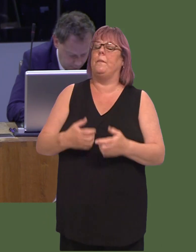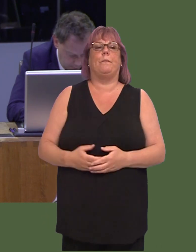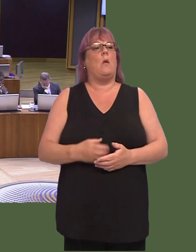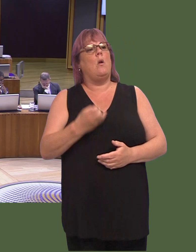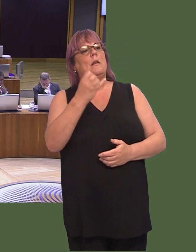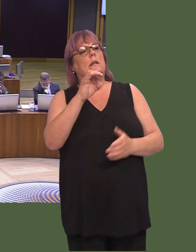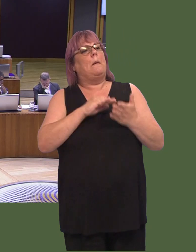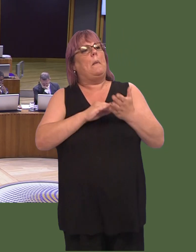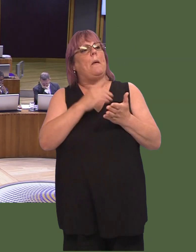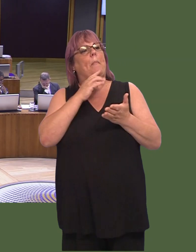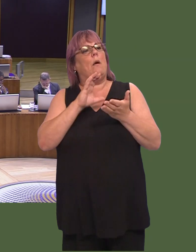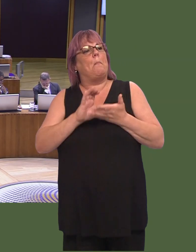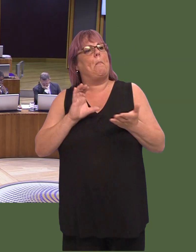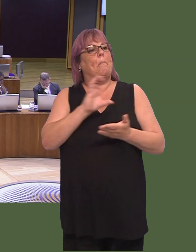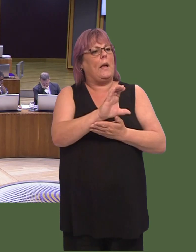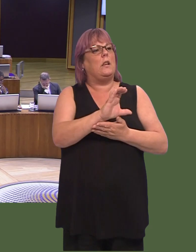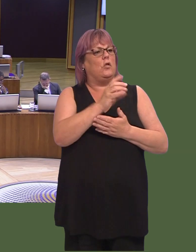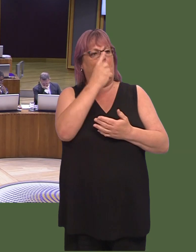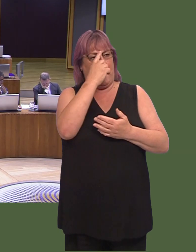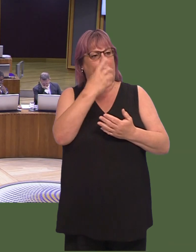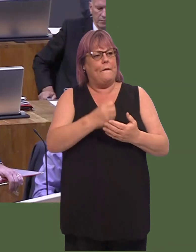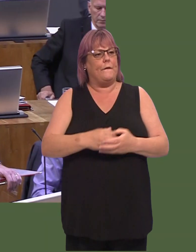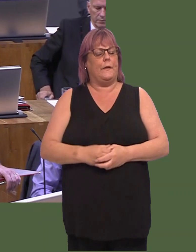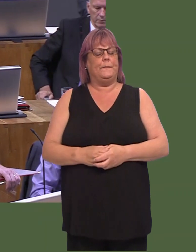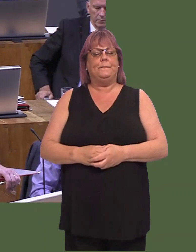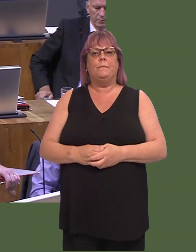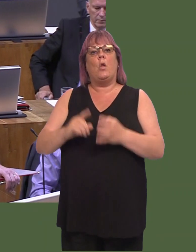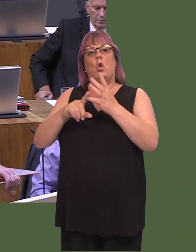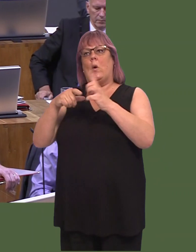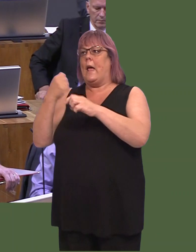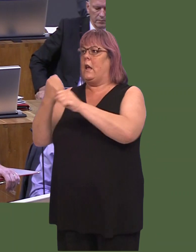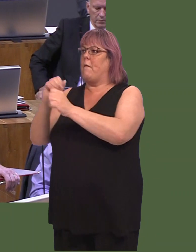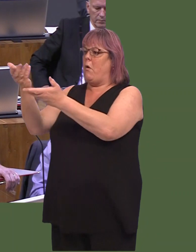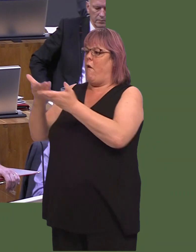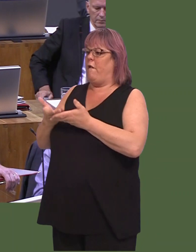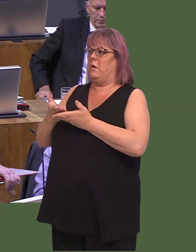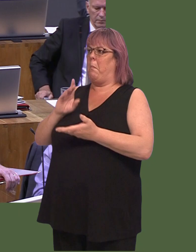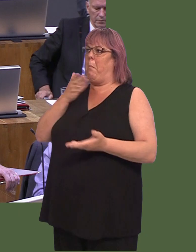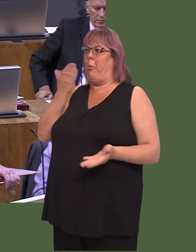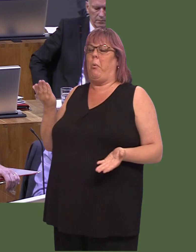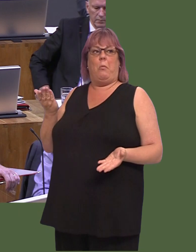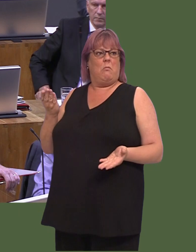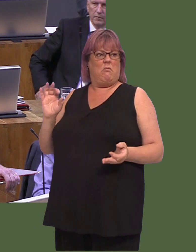Carwyn Jones AM: The £60 million package that we've already alluded to in this Chamber and outside. The UK Government have offered nothing.